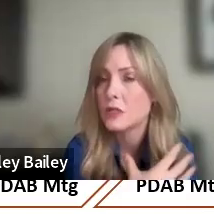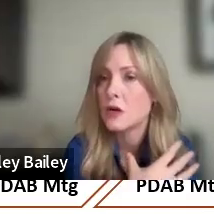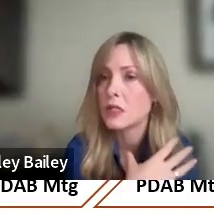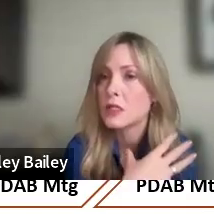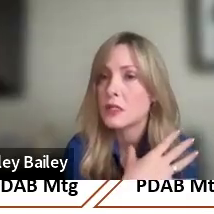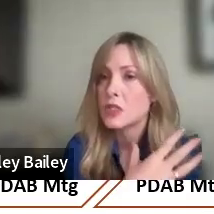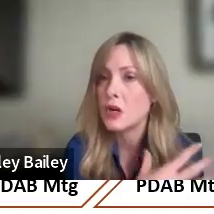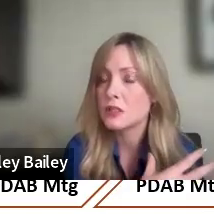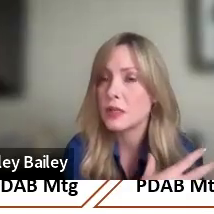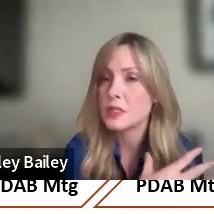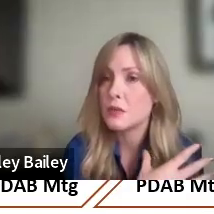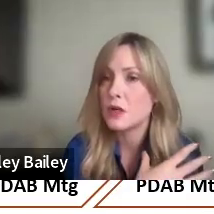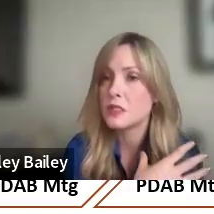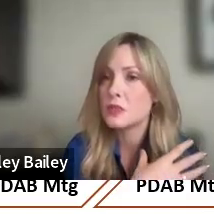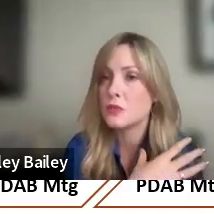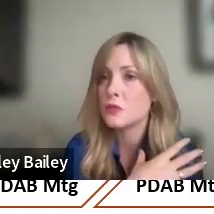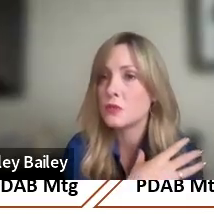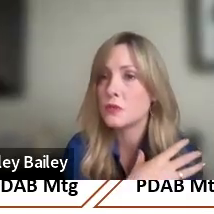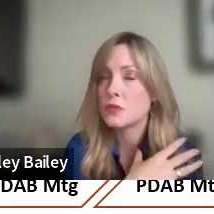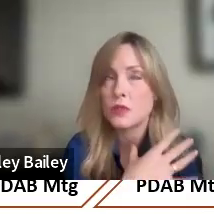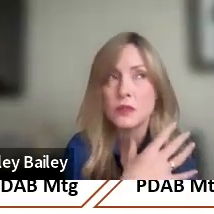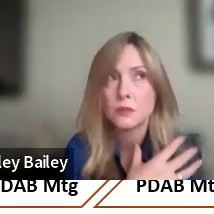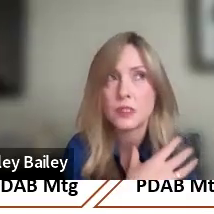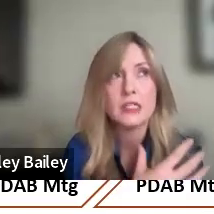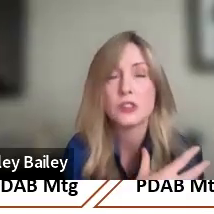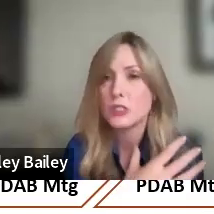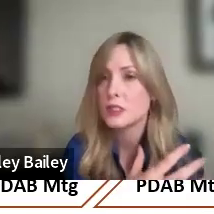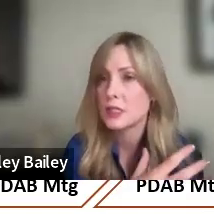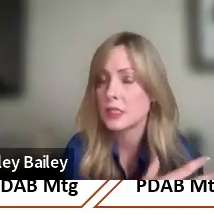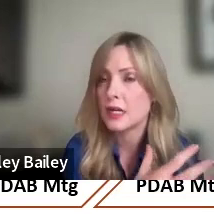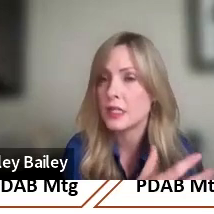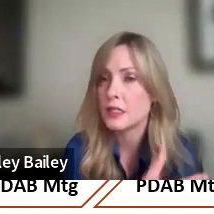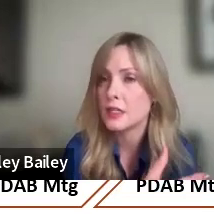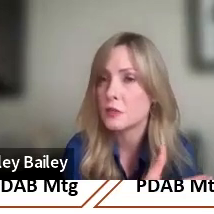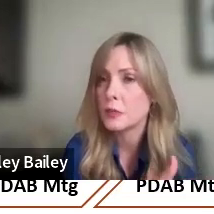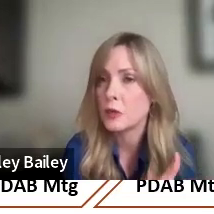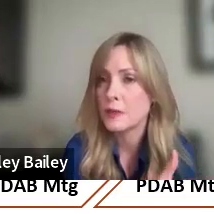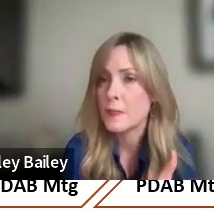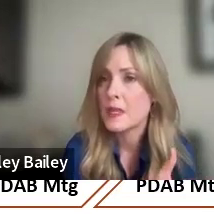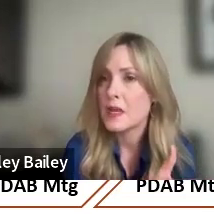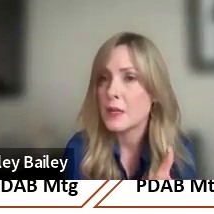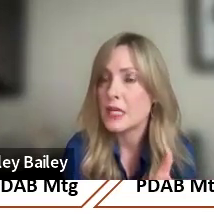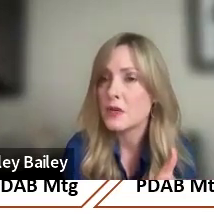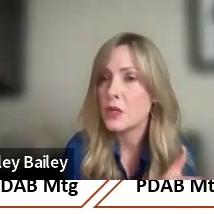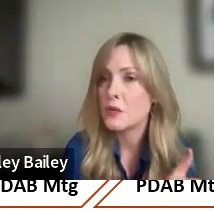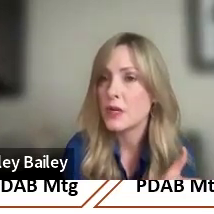thought on the concepts they wanted to potentially discuss adding in the annual report. Am I hearing